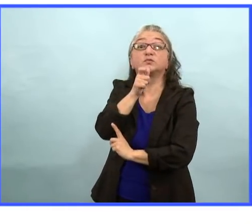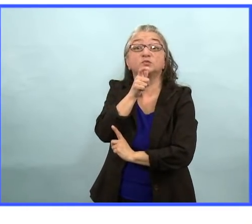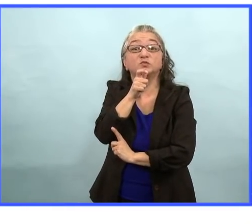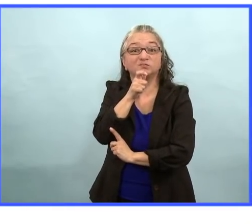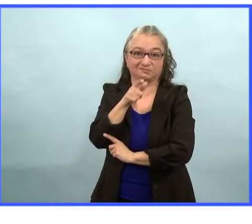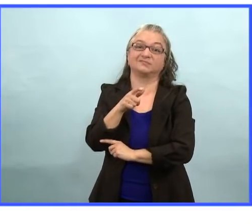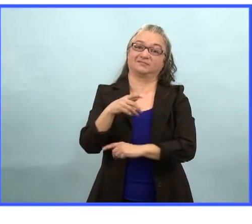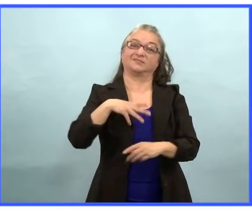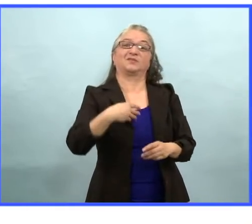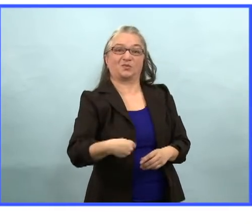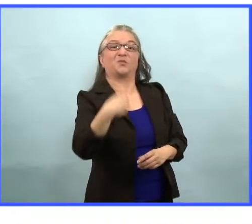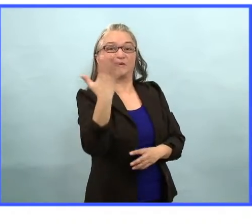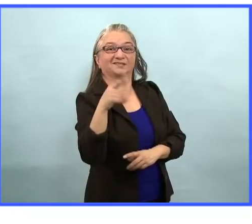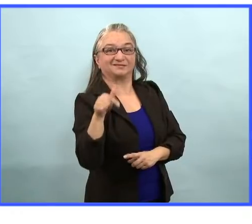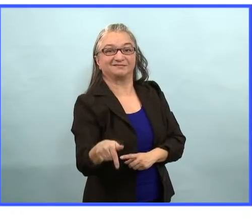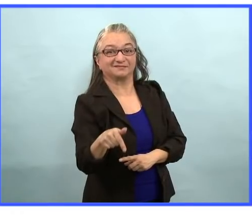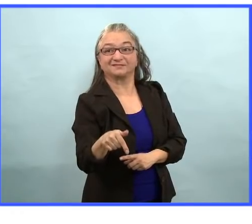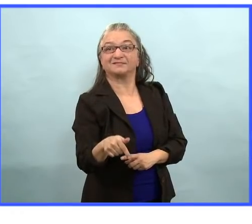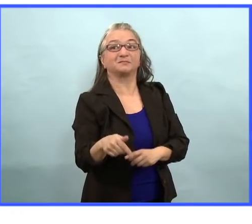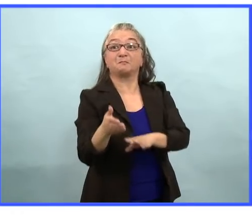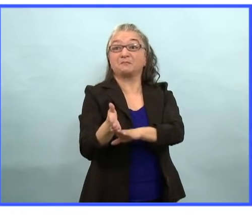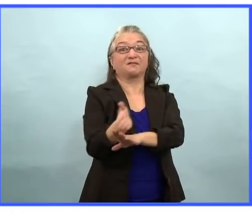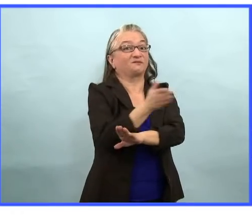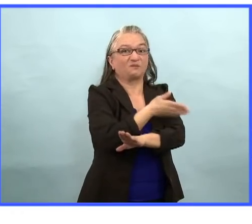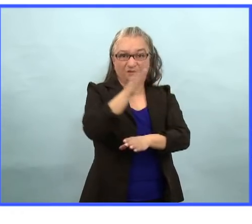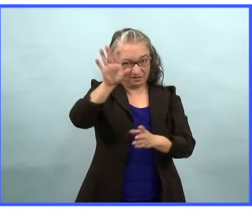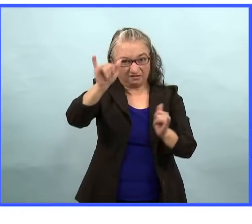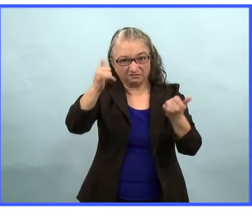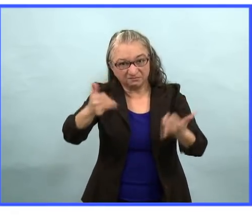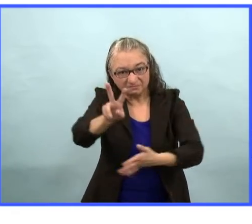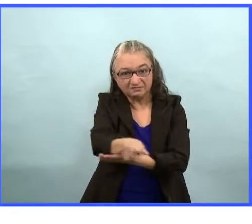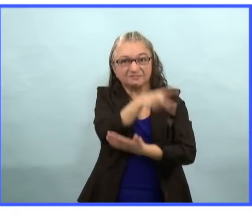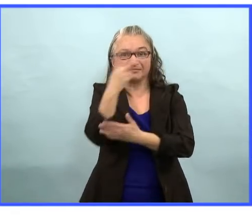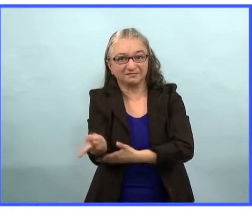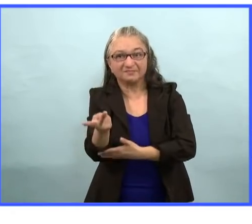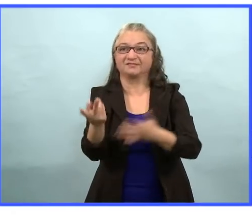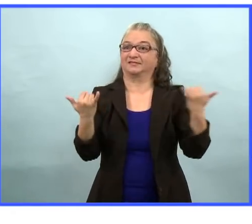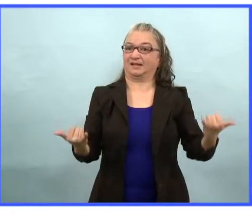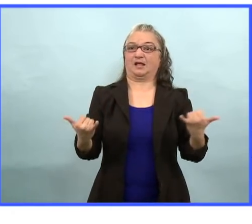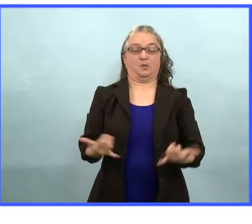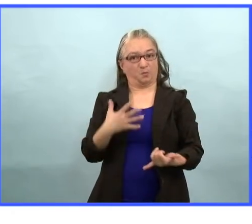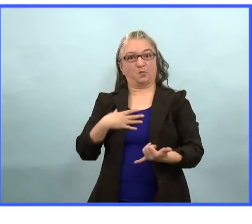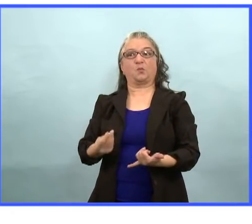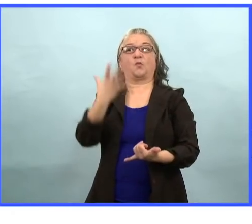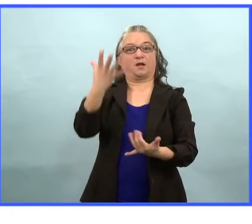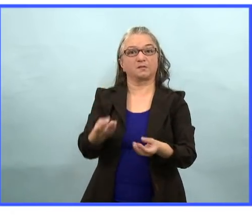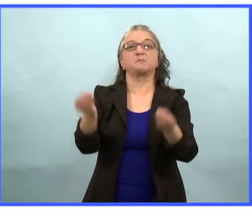proportion of hospitalizations they did in the previous wave and this is a remarkable public